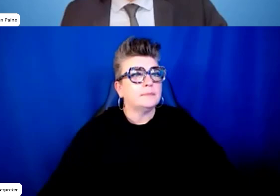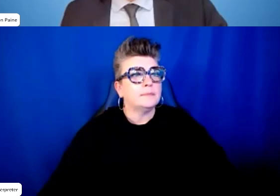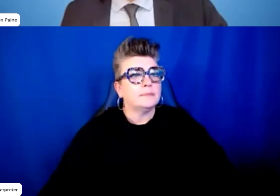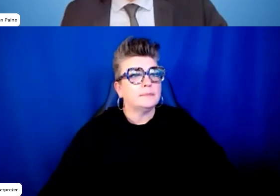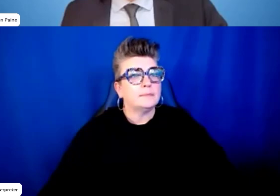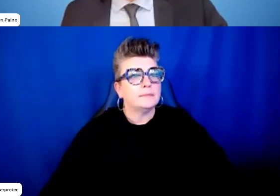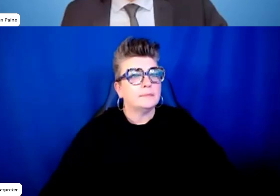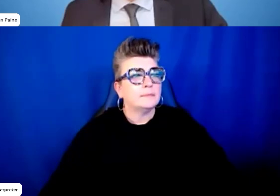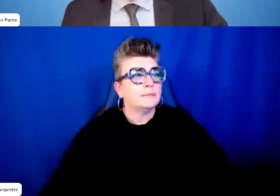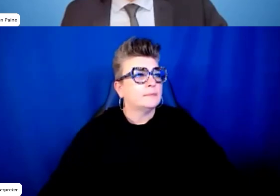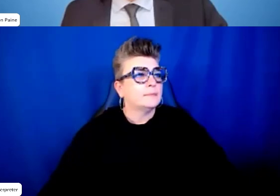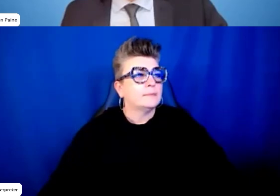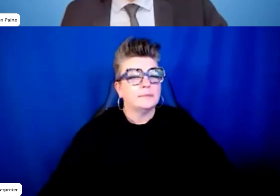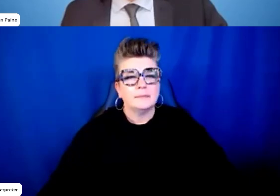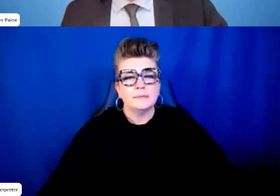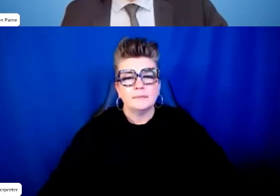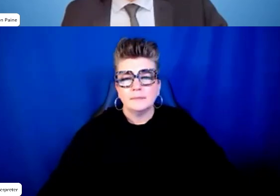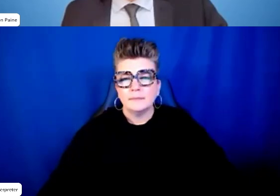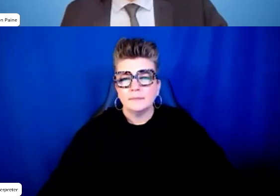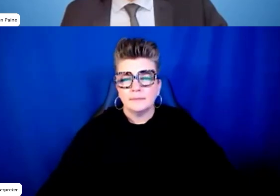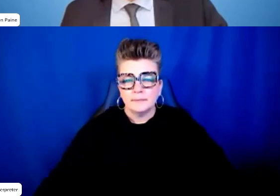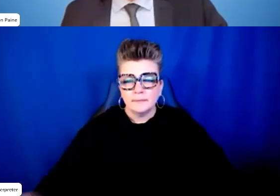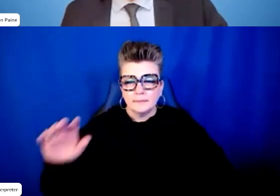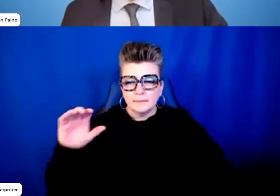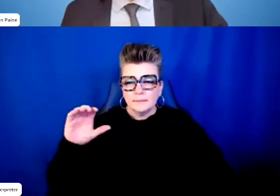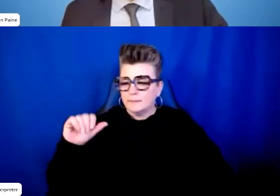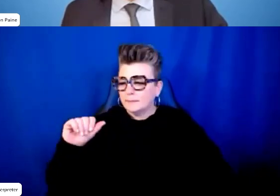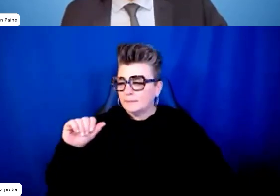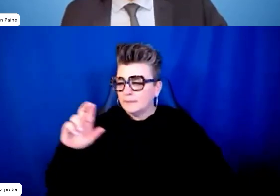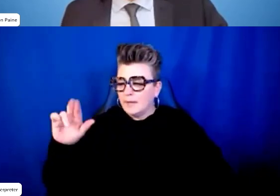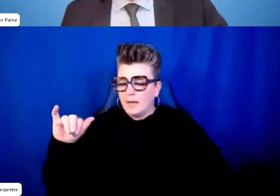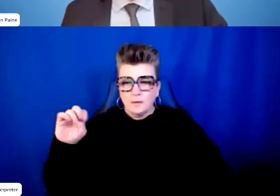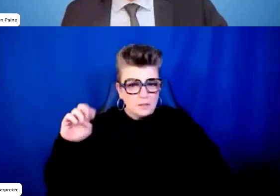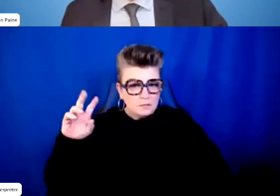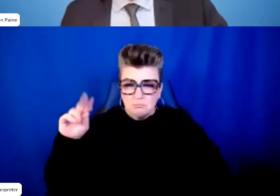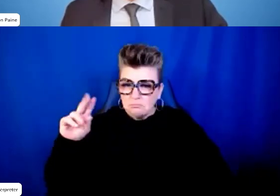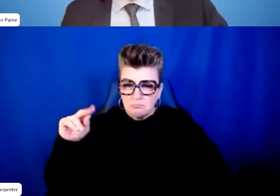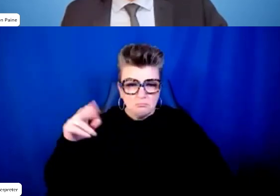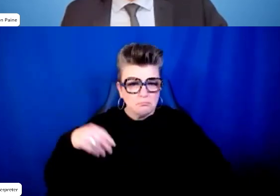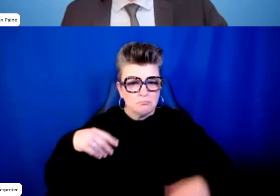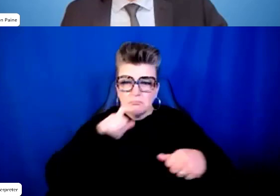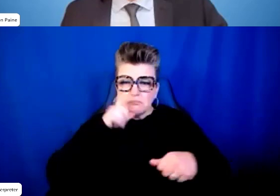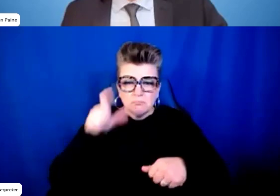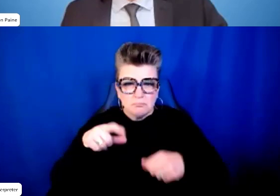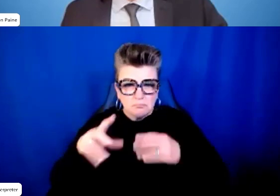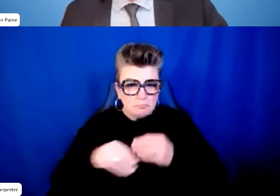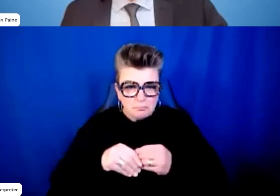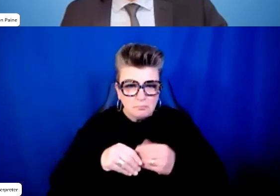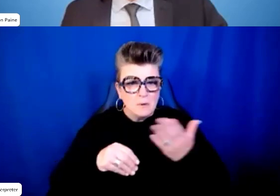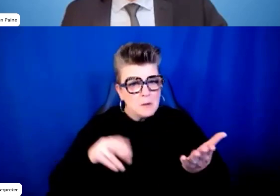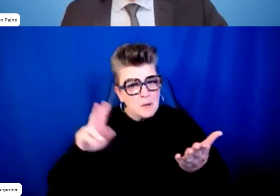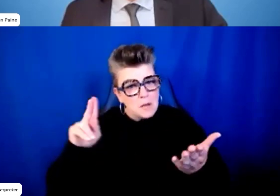Carrie Mitchell: No, I don't have anything to add at this point. We can go to Kasima, if she has anything on her end to add, which she may not,